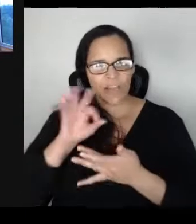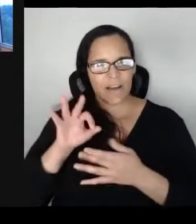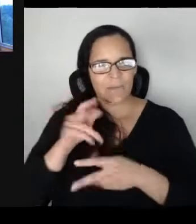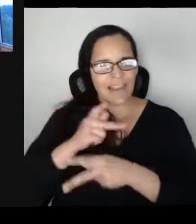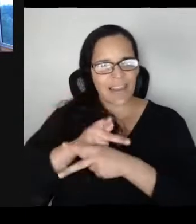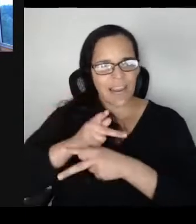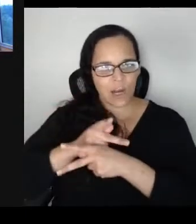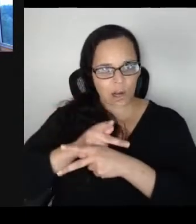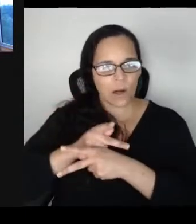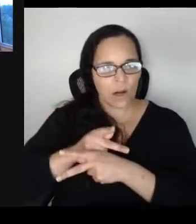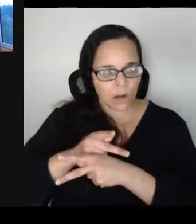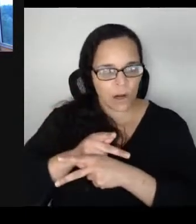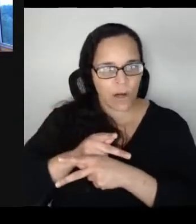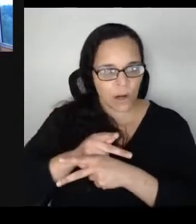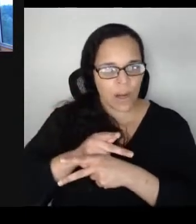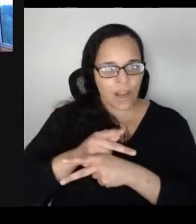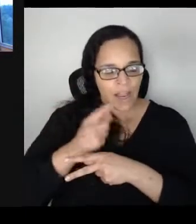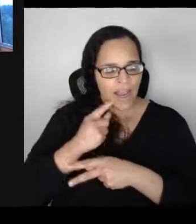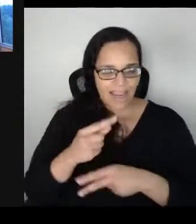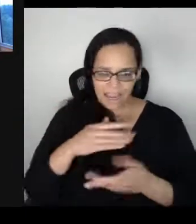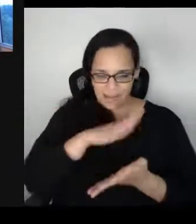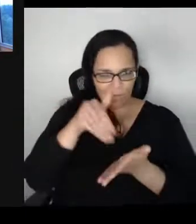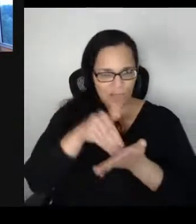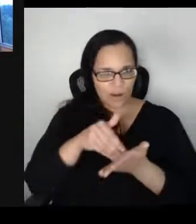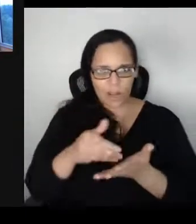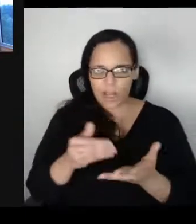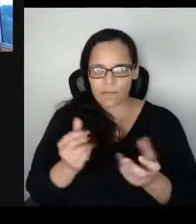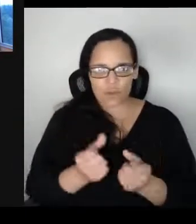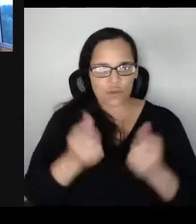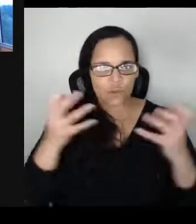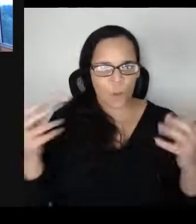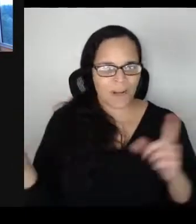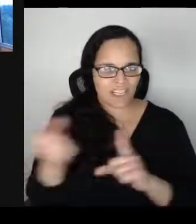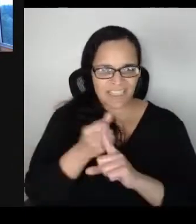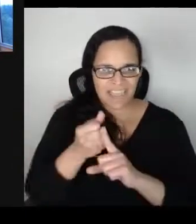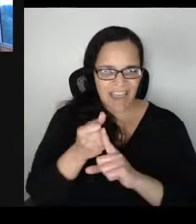of so much attacks that we're experiencing.